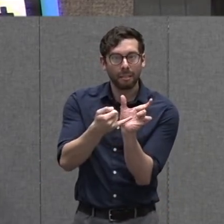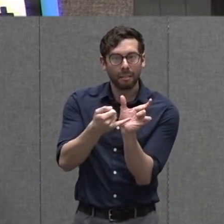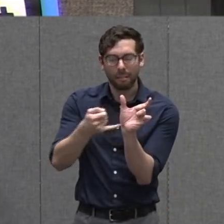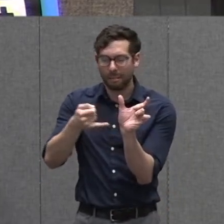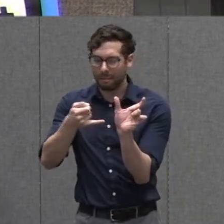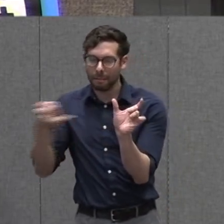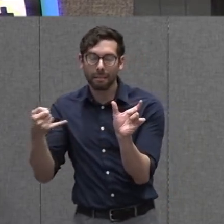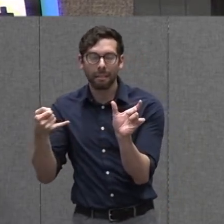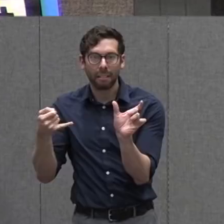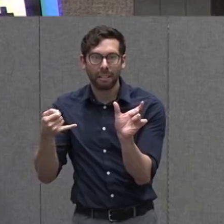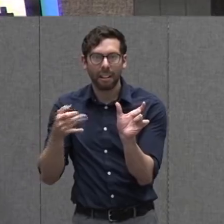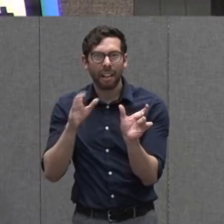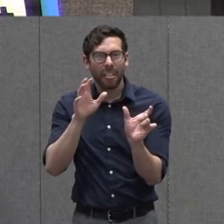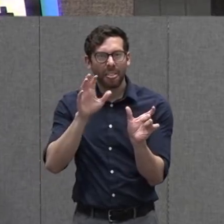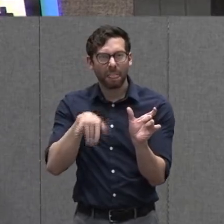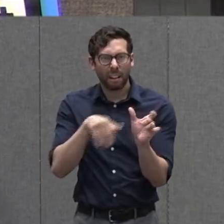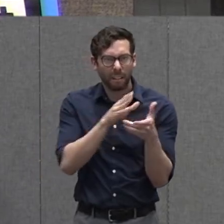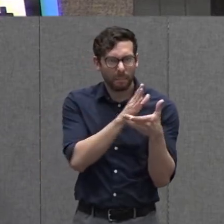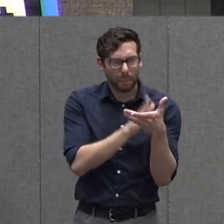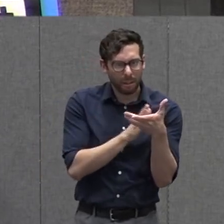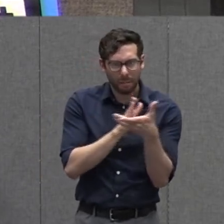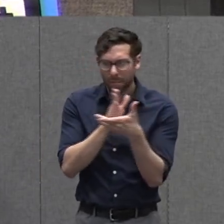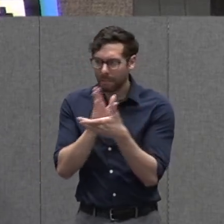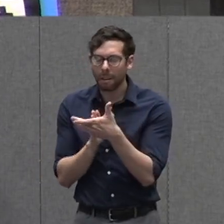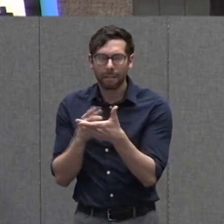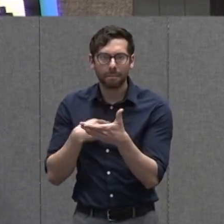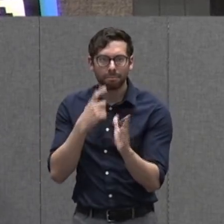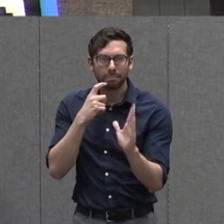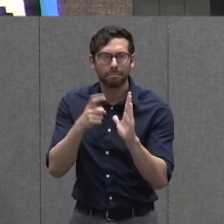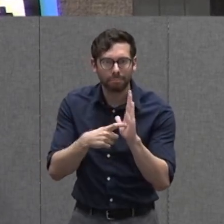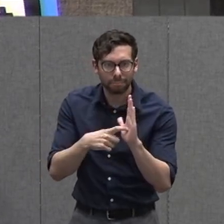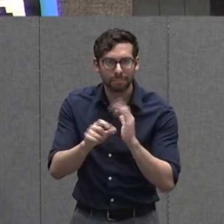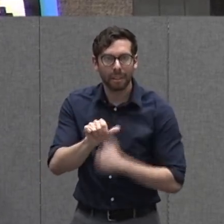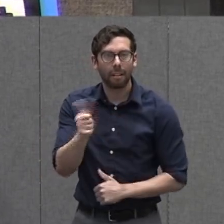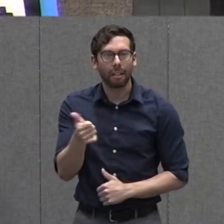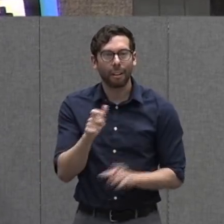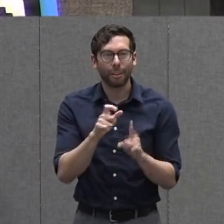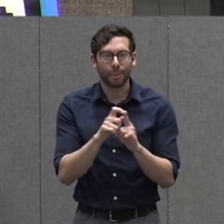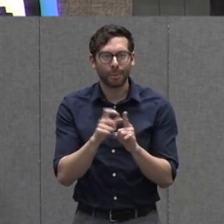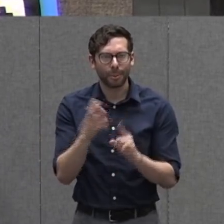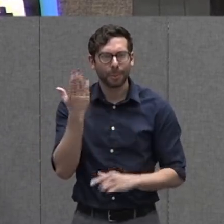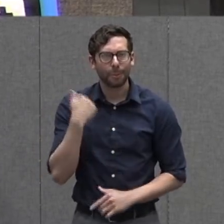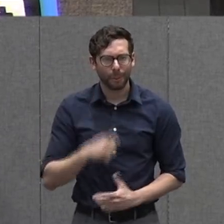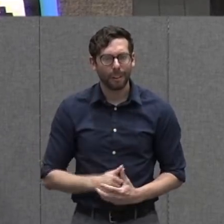"in other words before." Well, today we're not just going to underline those parts,